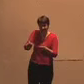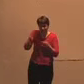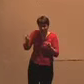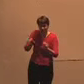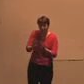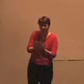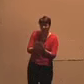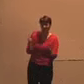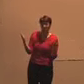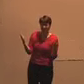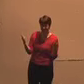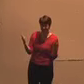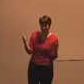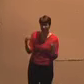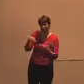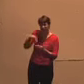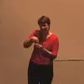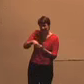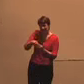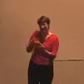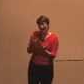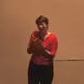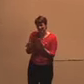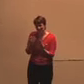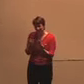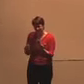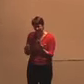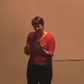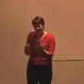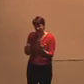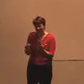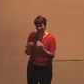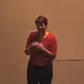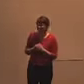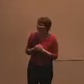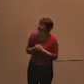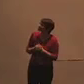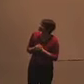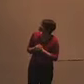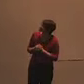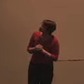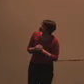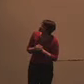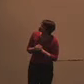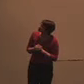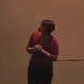So inside and outside is now blurring.